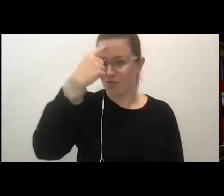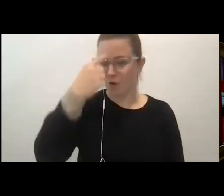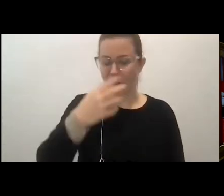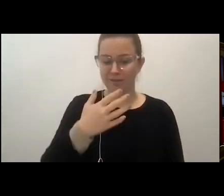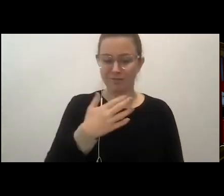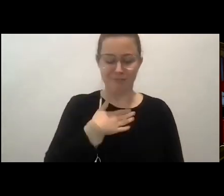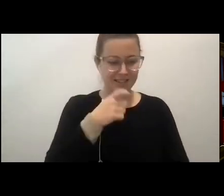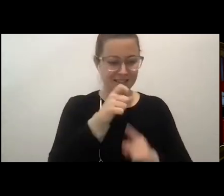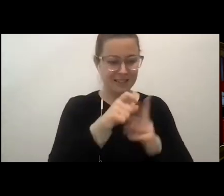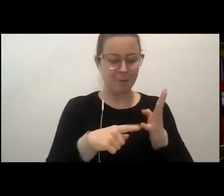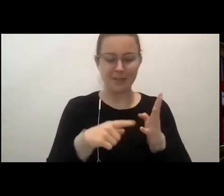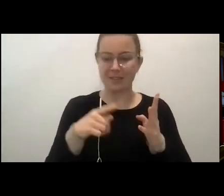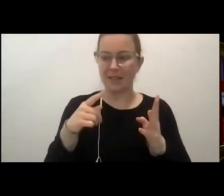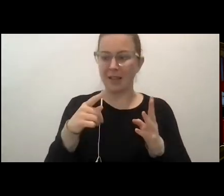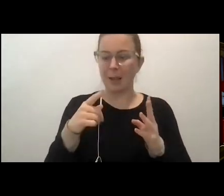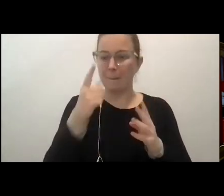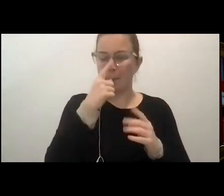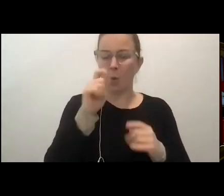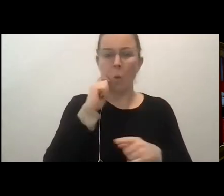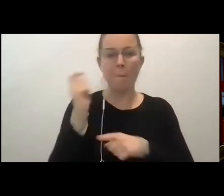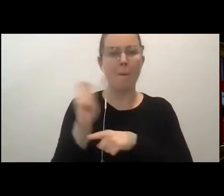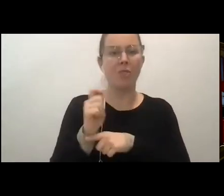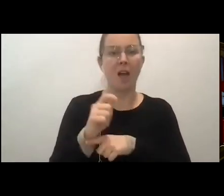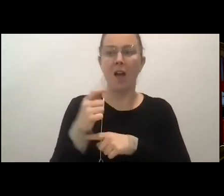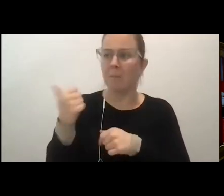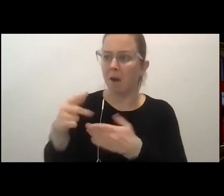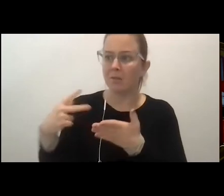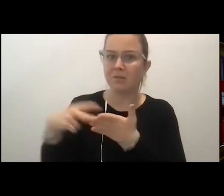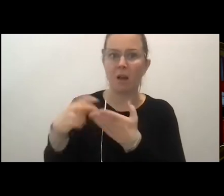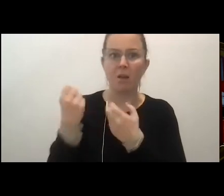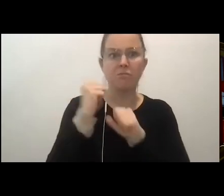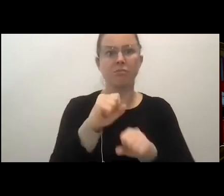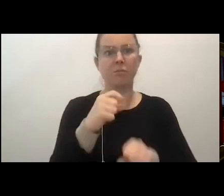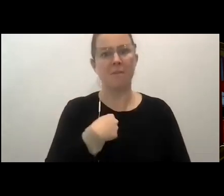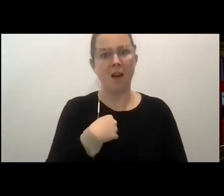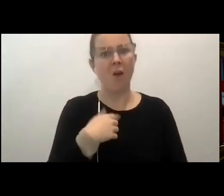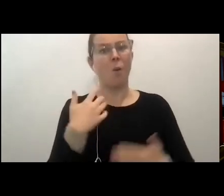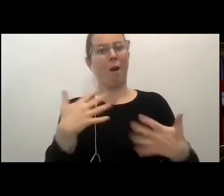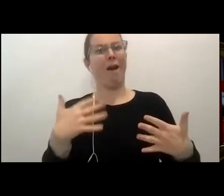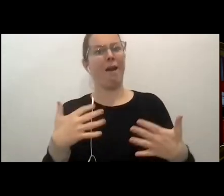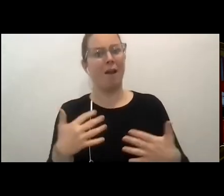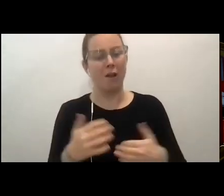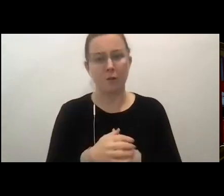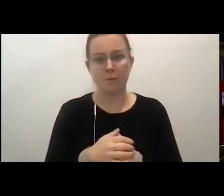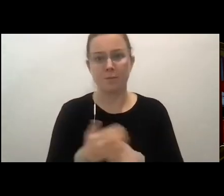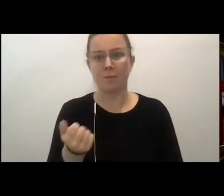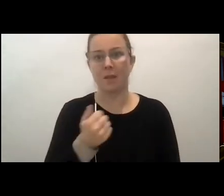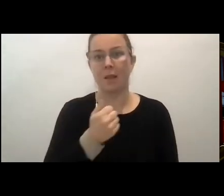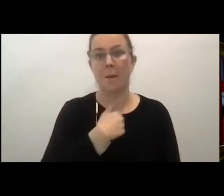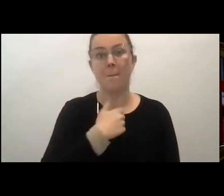anyone to stand up for me. It was a really big moment, you know? And my boss apologized